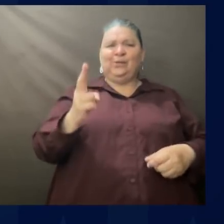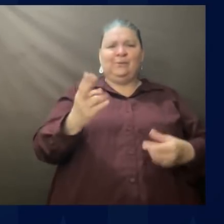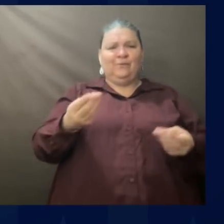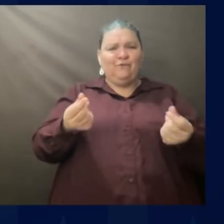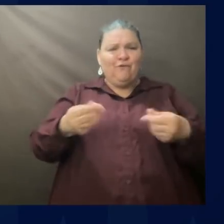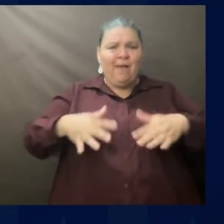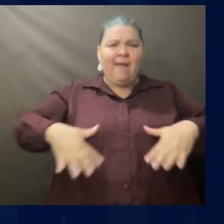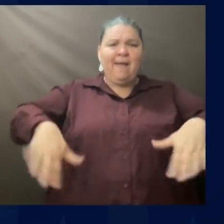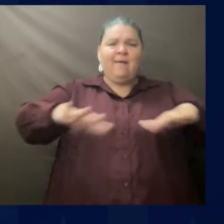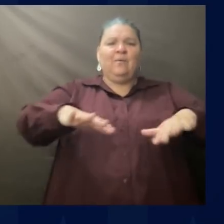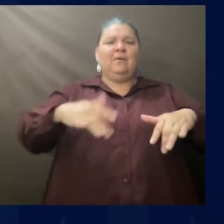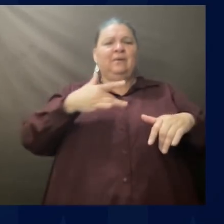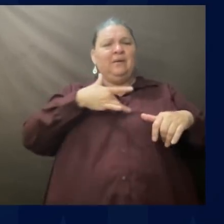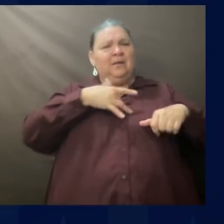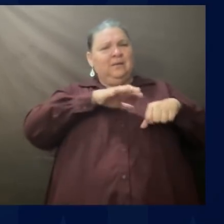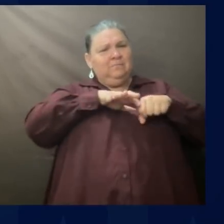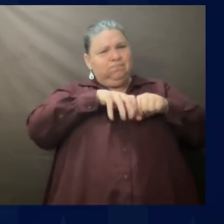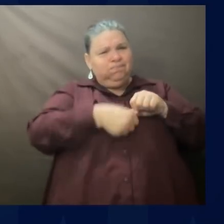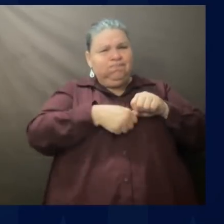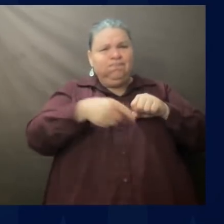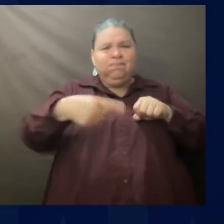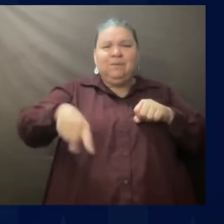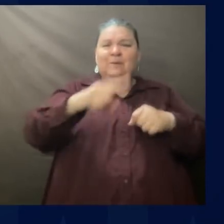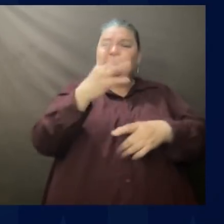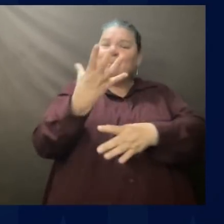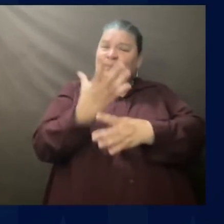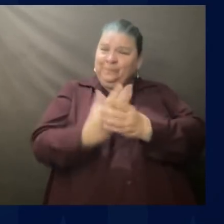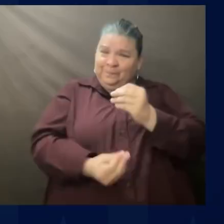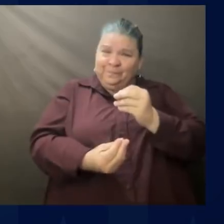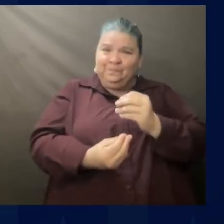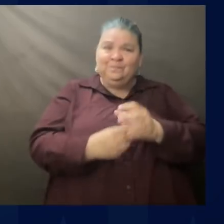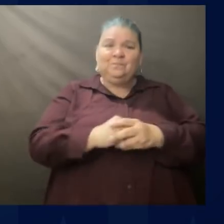Your devotion to your loved ones has never faltered.